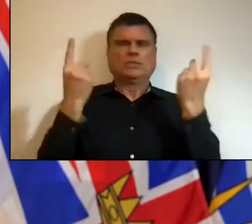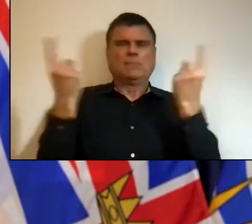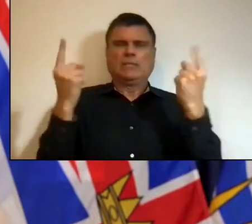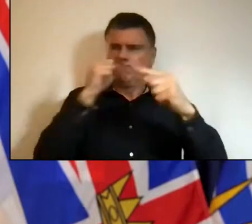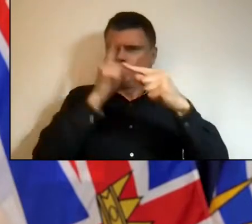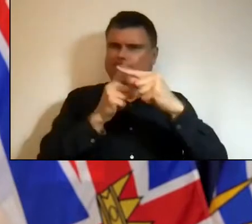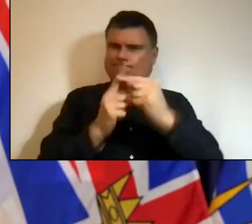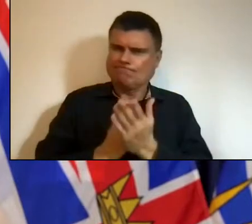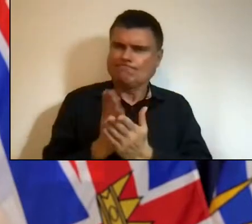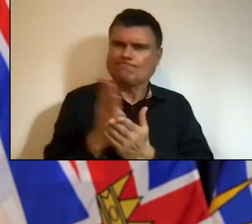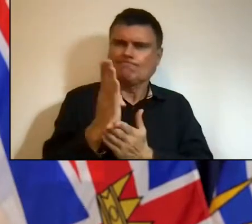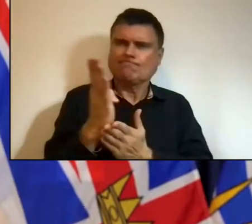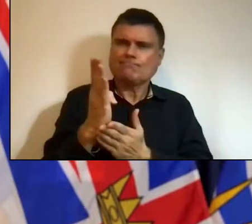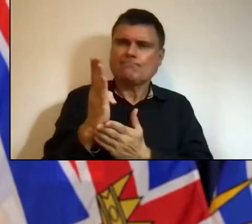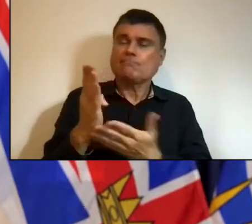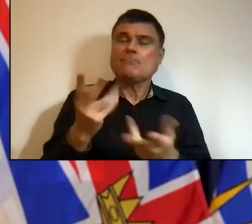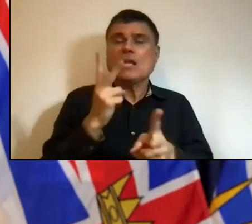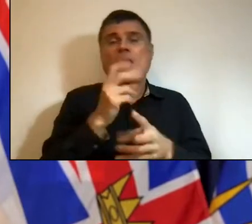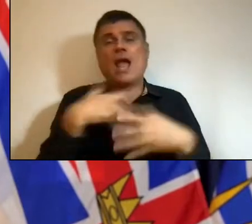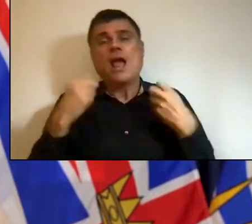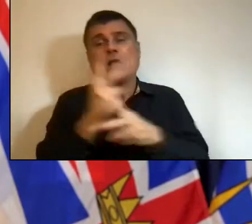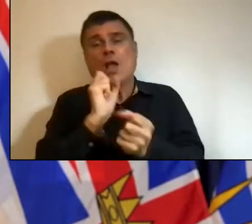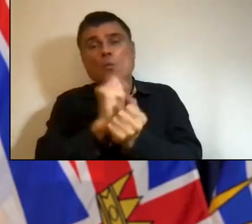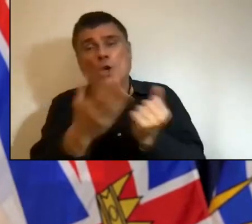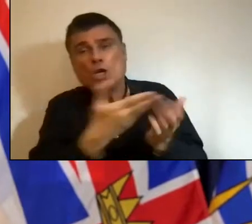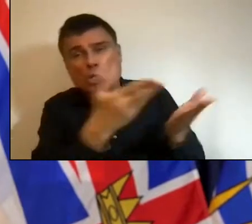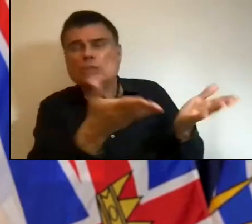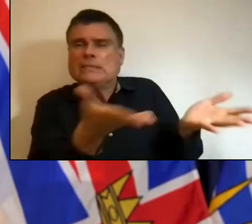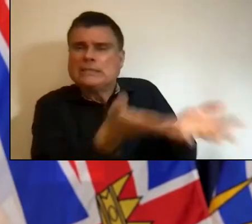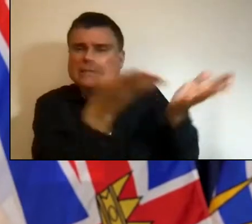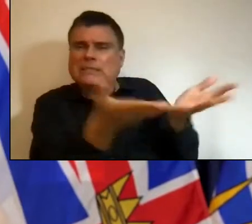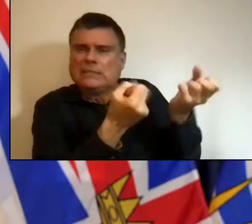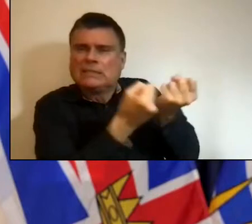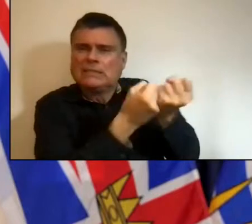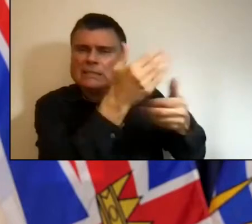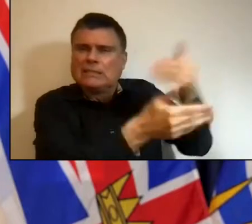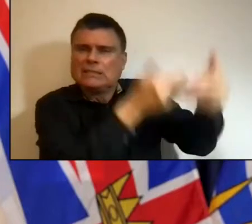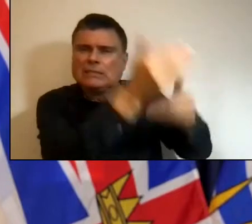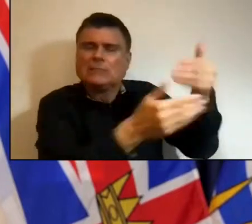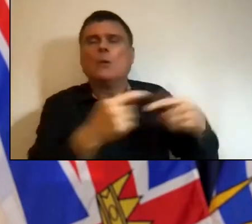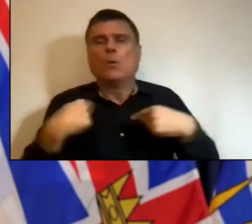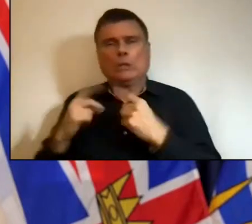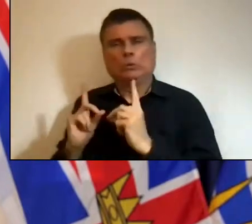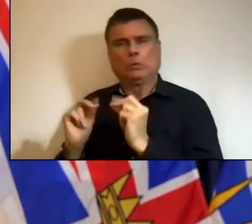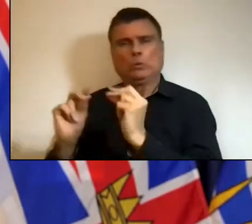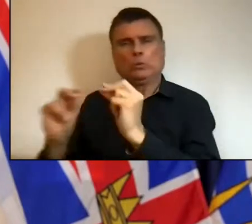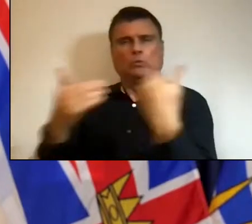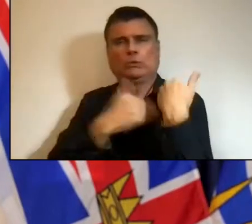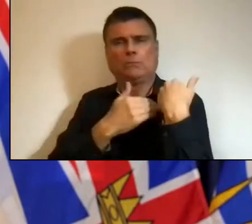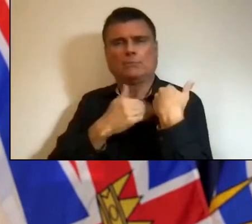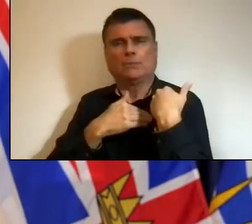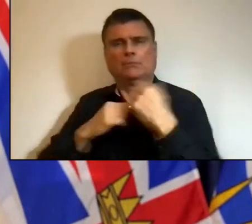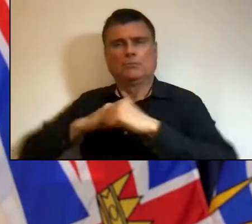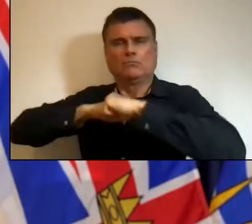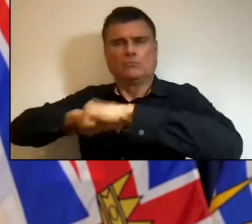systems can do And we will be doing all of those things and